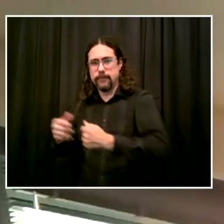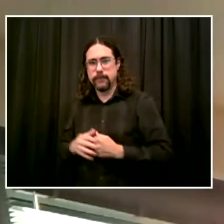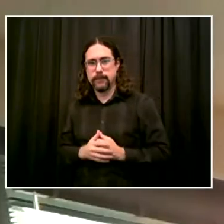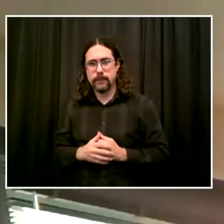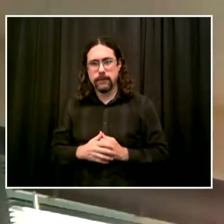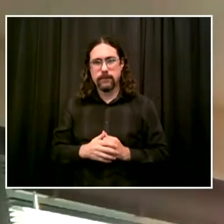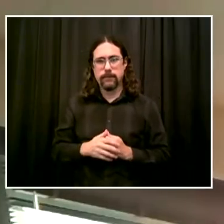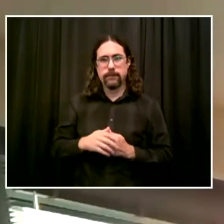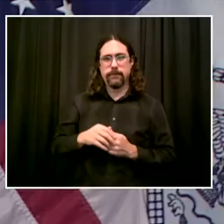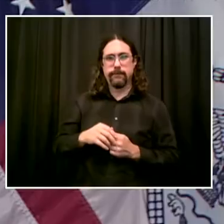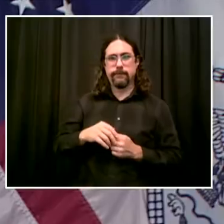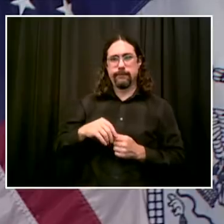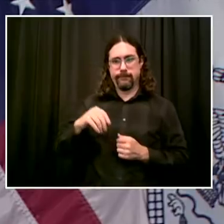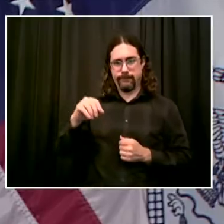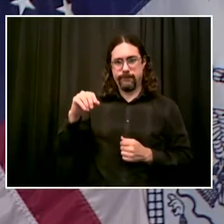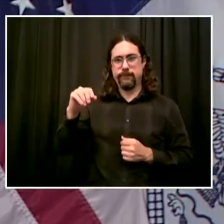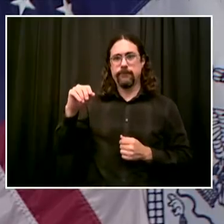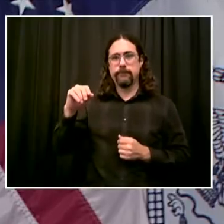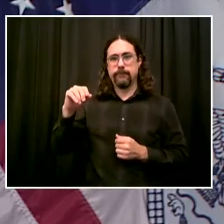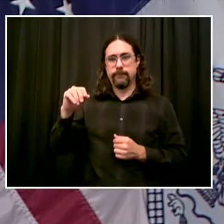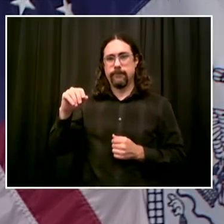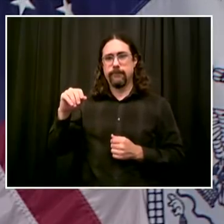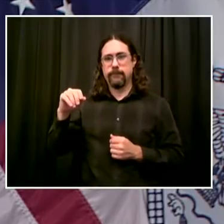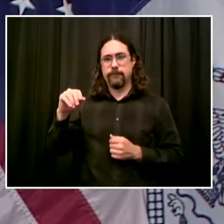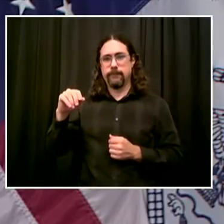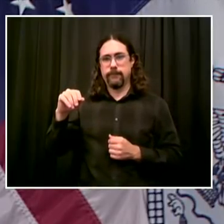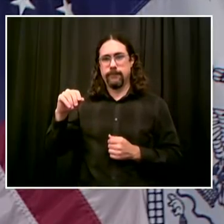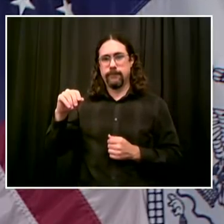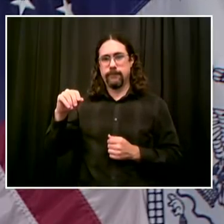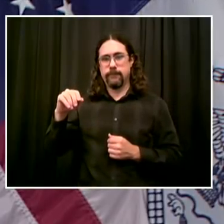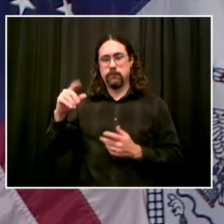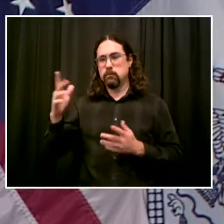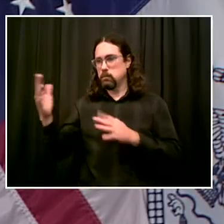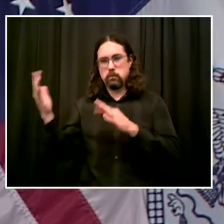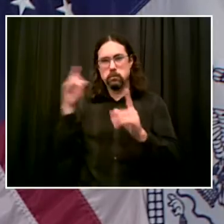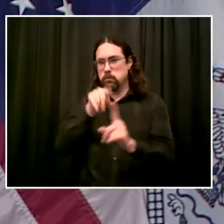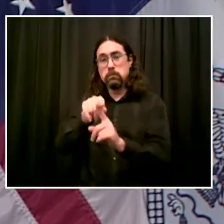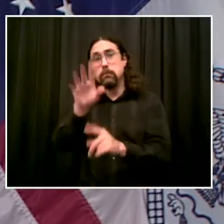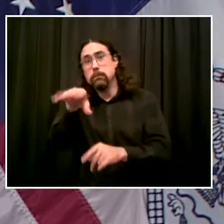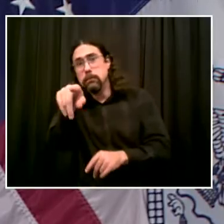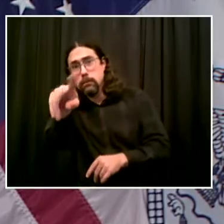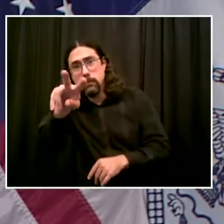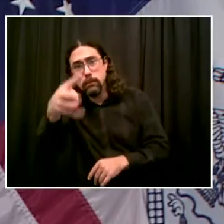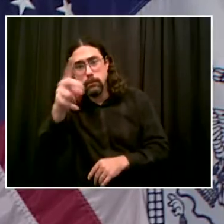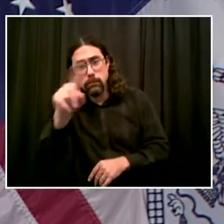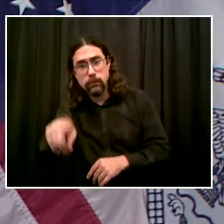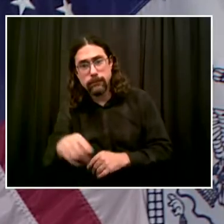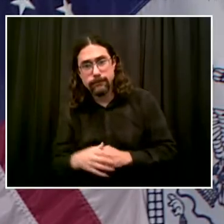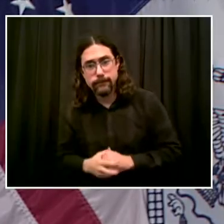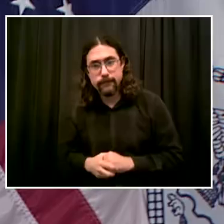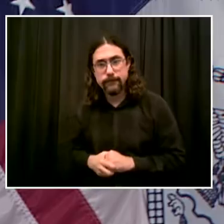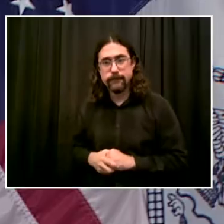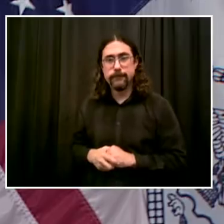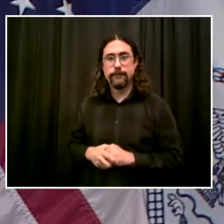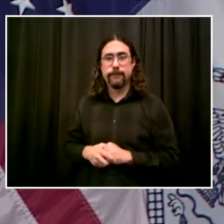RIGHT. WE WORKED IN PARTNERSHIP WITH THE COUNCIL, PARTICULARLY